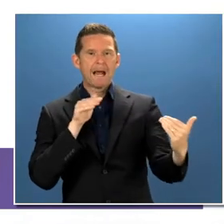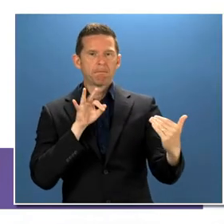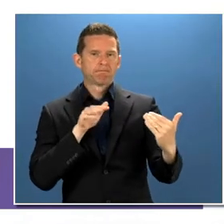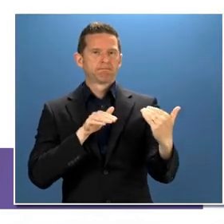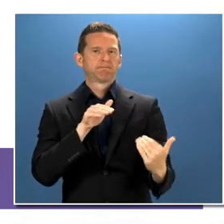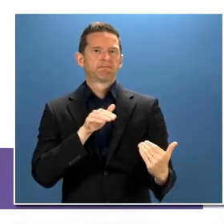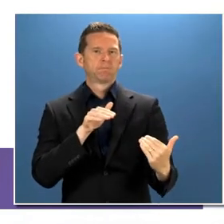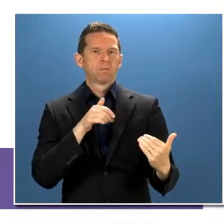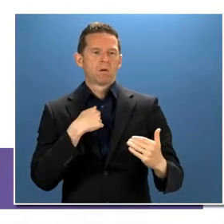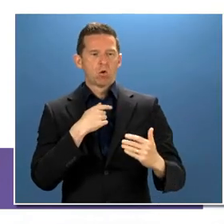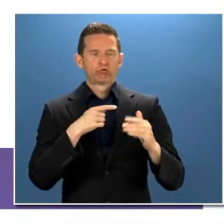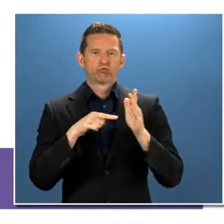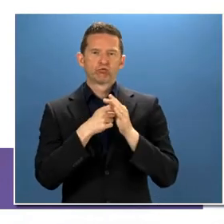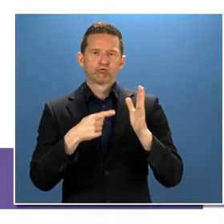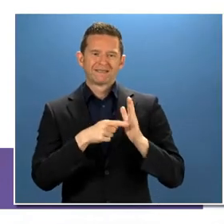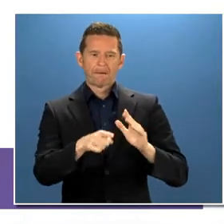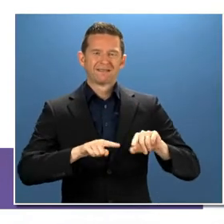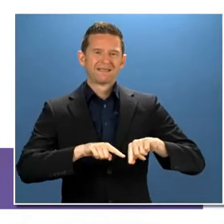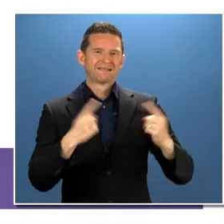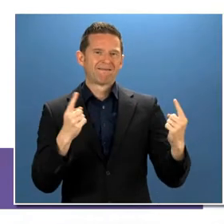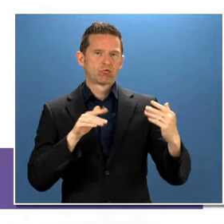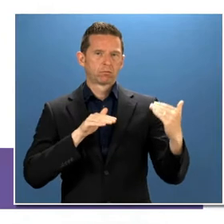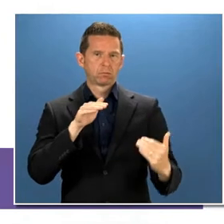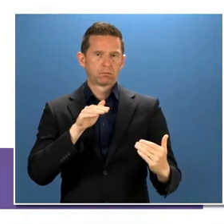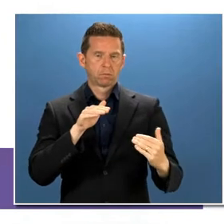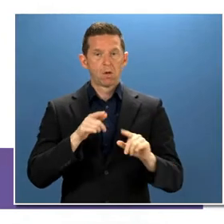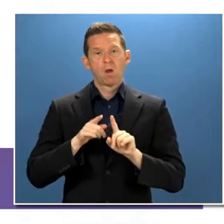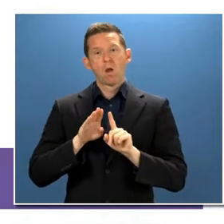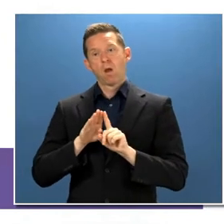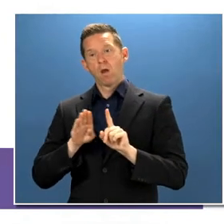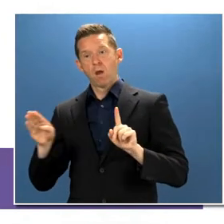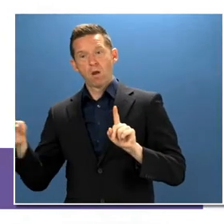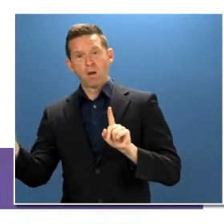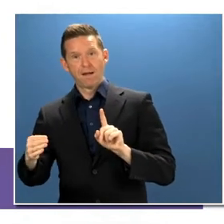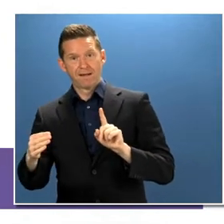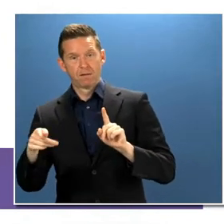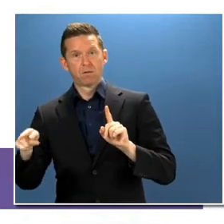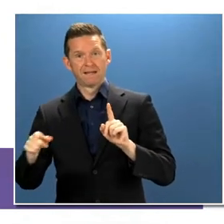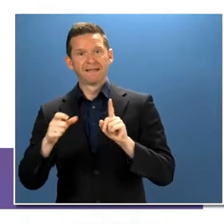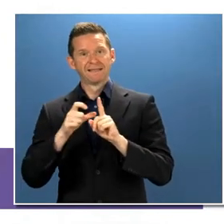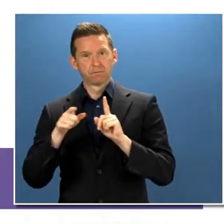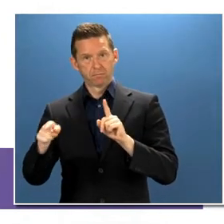disability where indirect discrimination is an inequality of impact on the basis